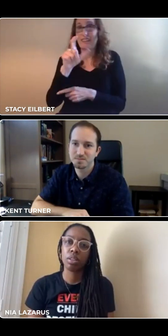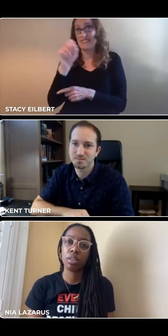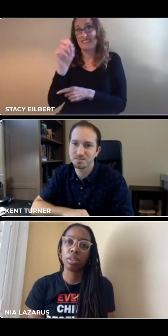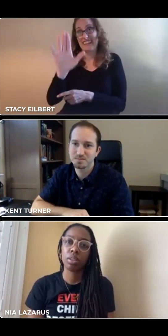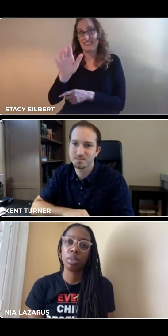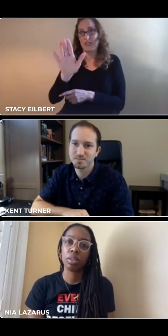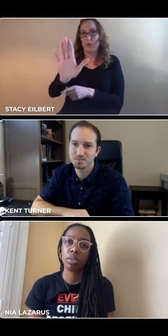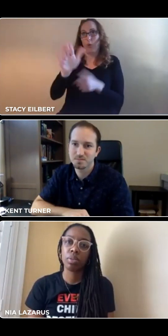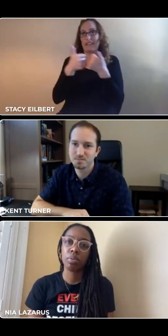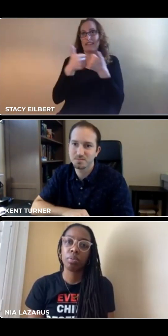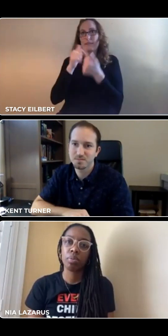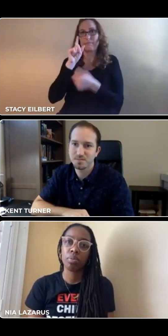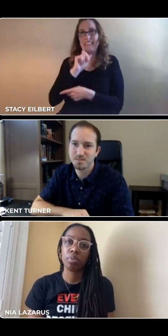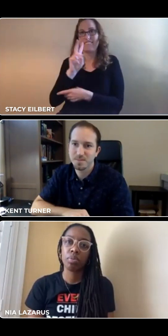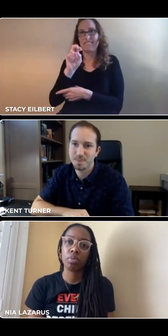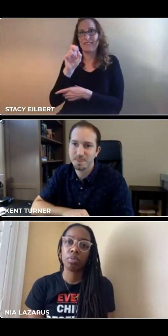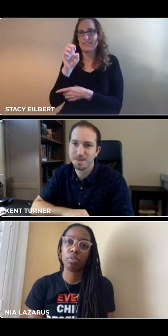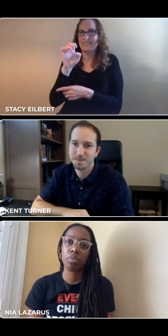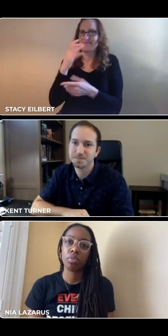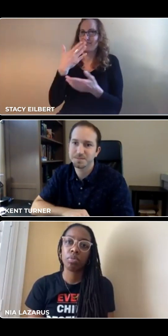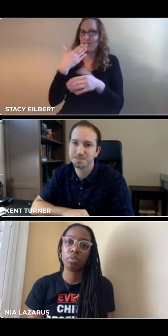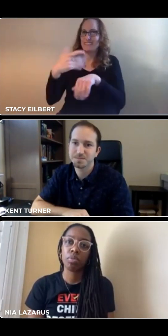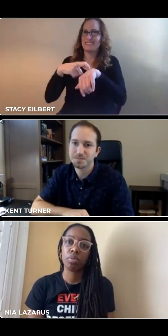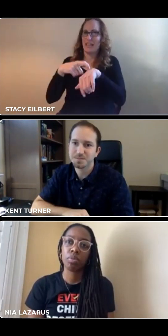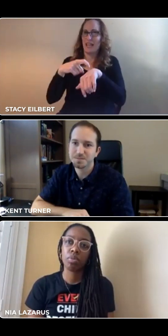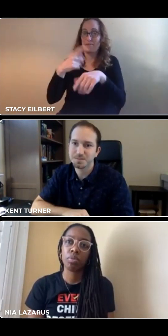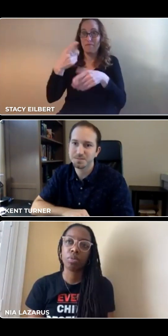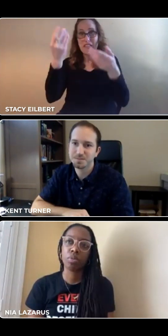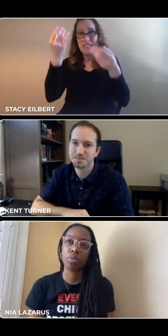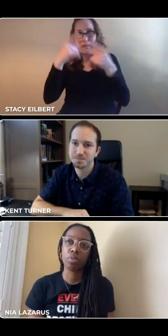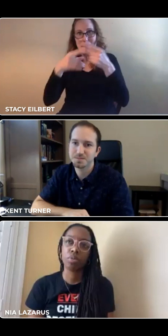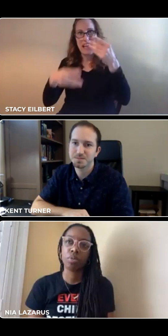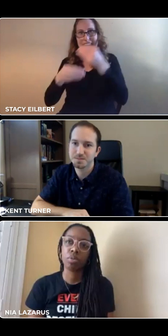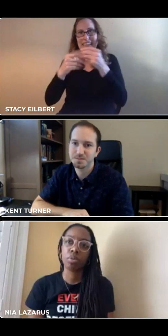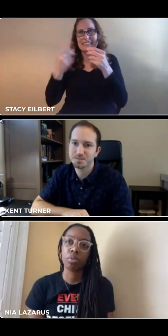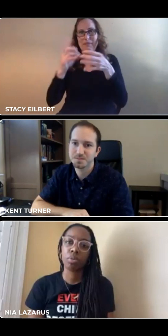Yes, definitely. I agree with you. And that game, DeafVerse, now's